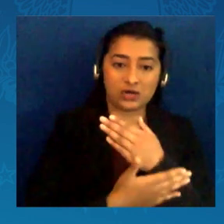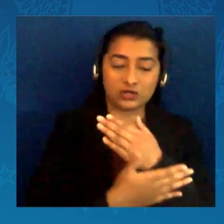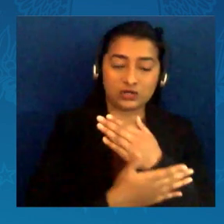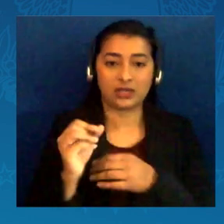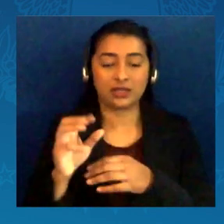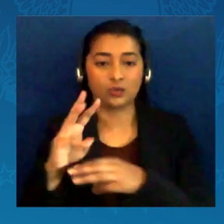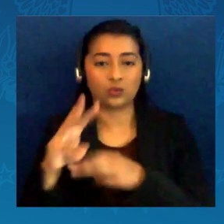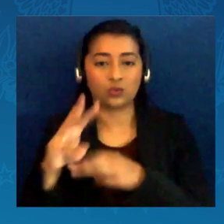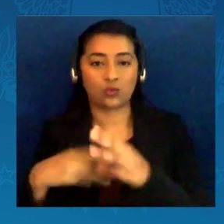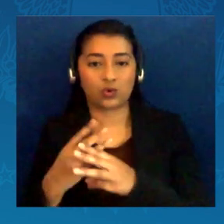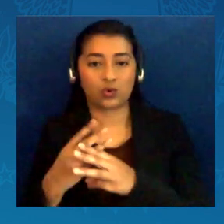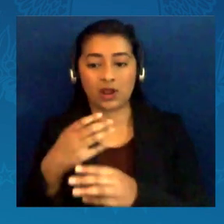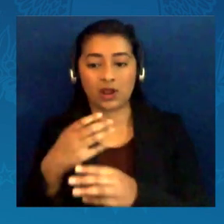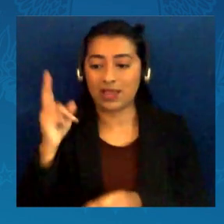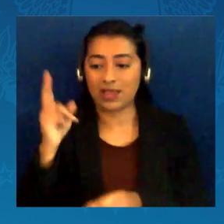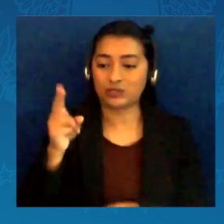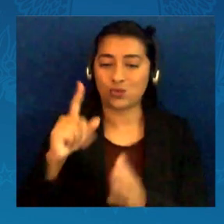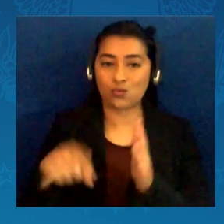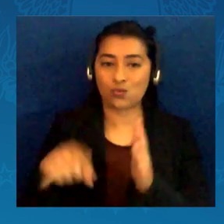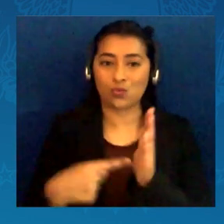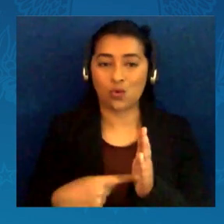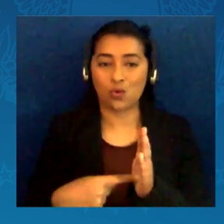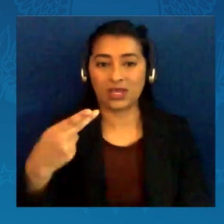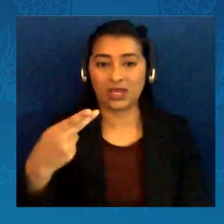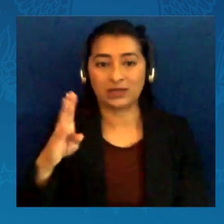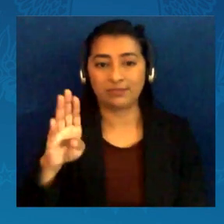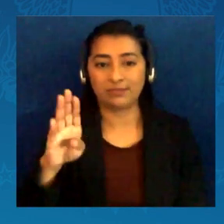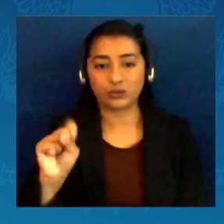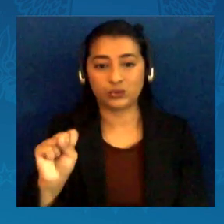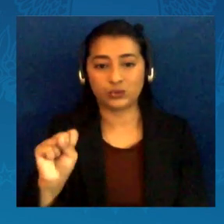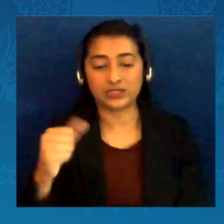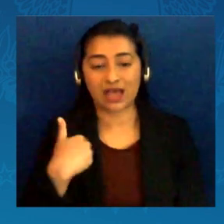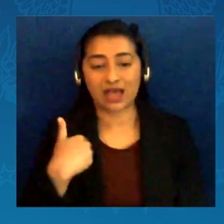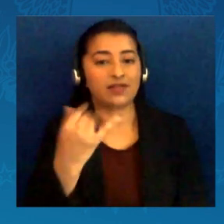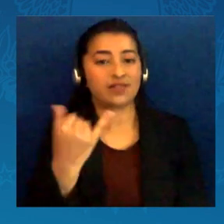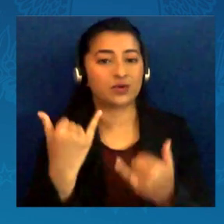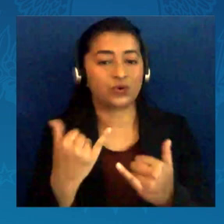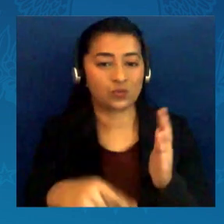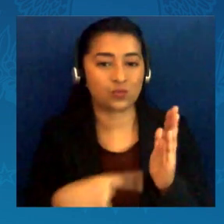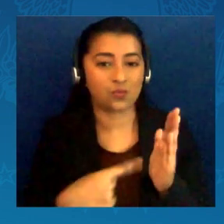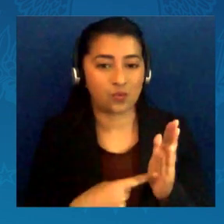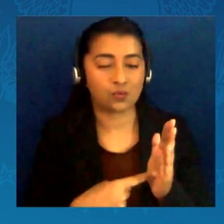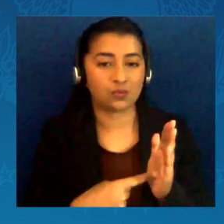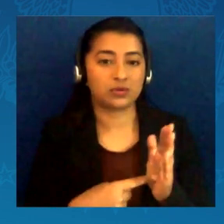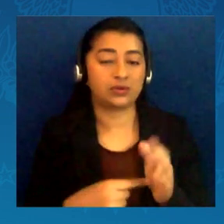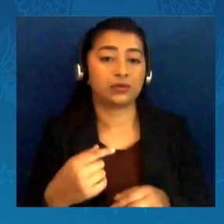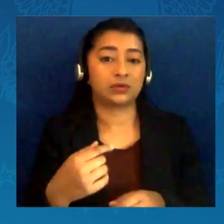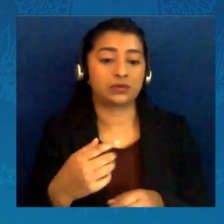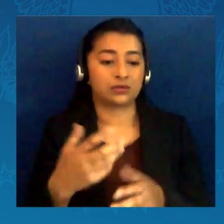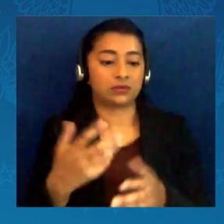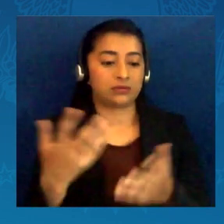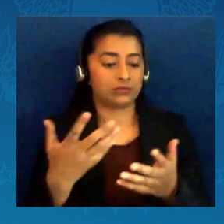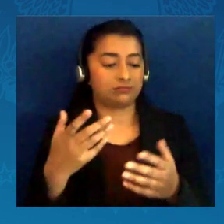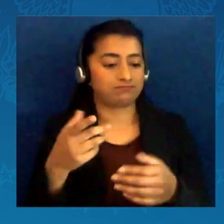and the current role -- and the current role in terms of producing the leaders that are prepared to take on this new era